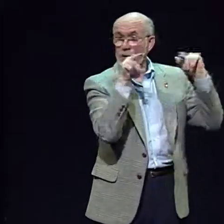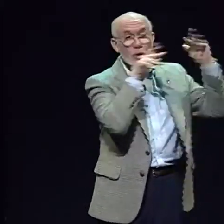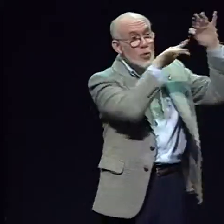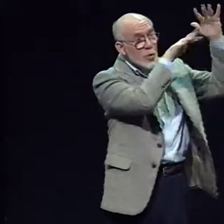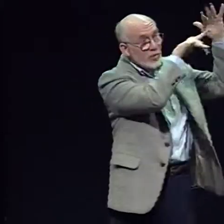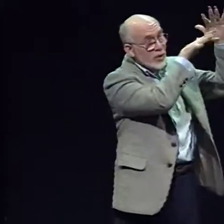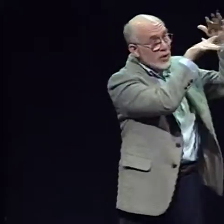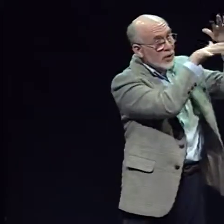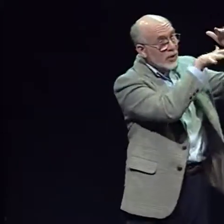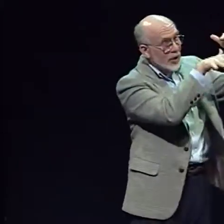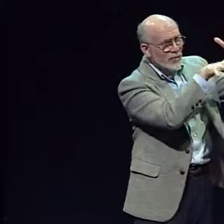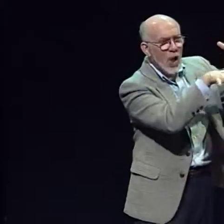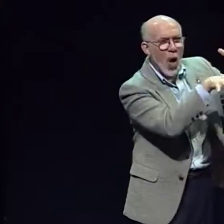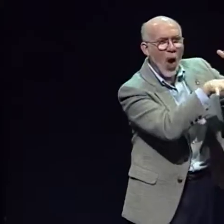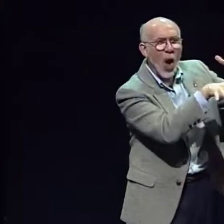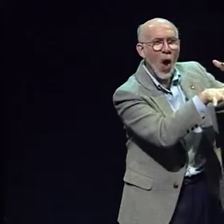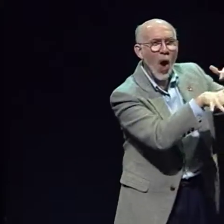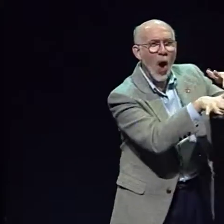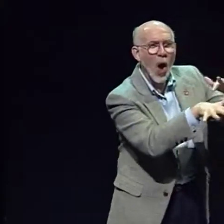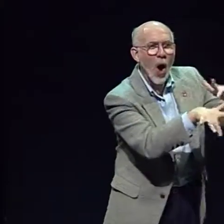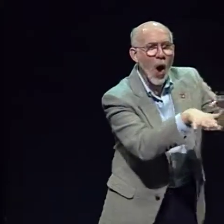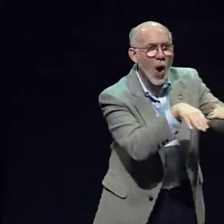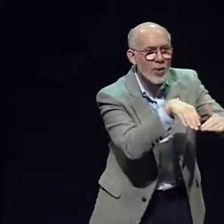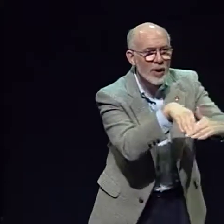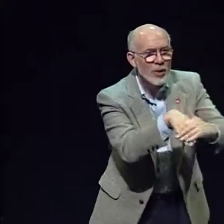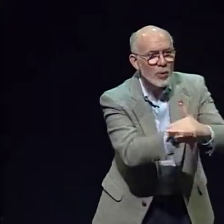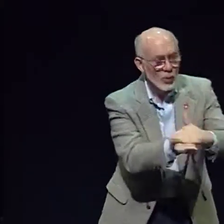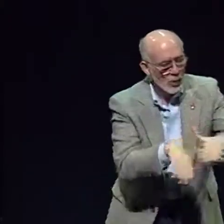AND HOW IT TALKS ABOUT THE RIVER JORDAN FLOWING--